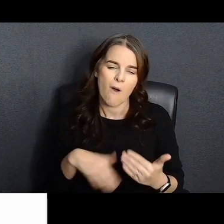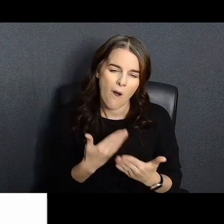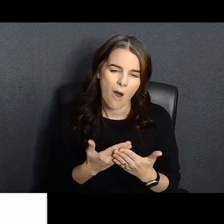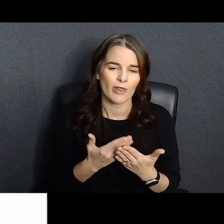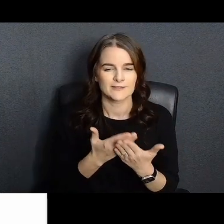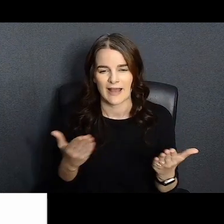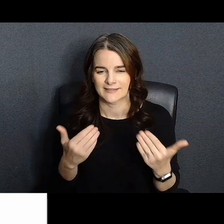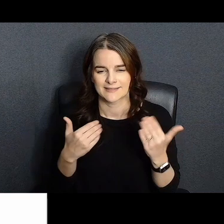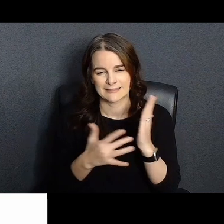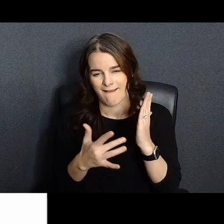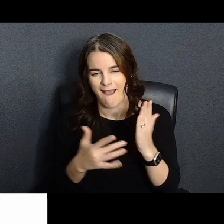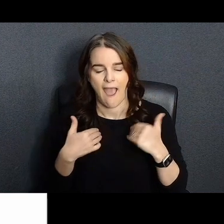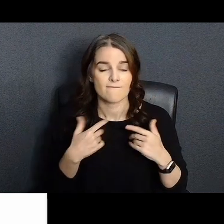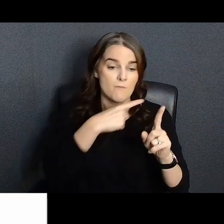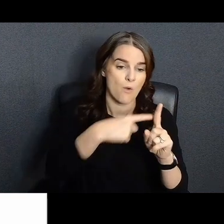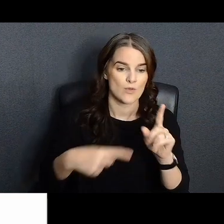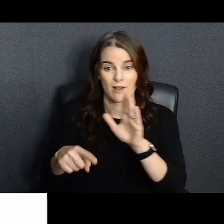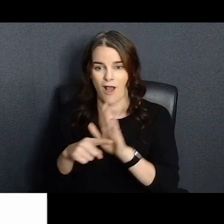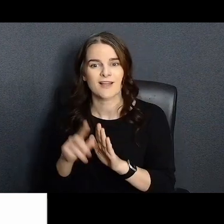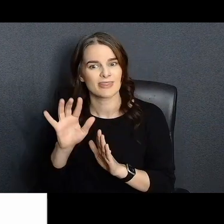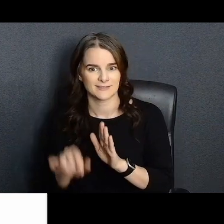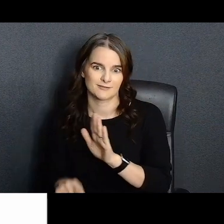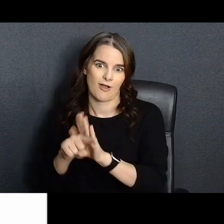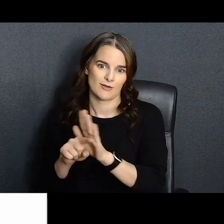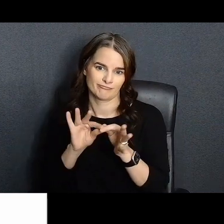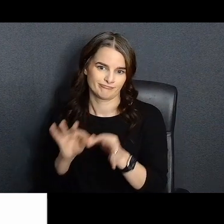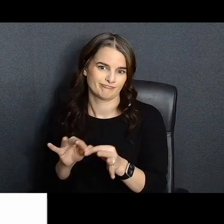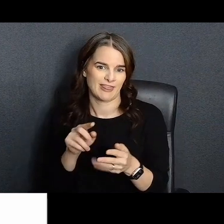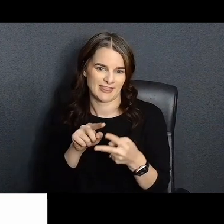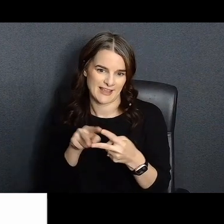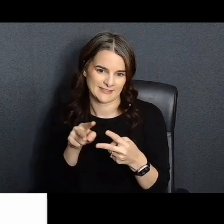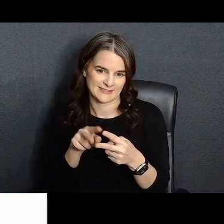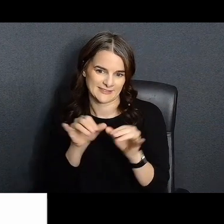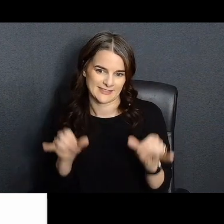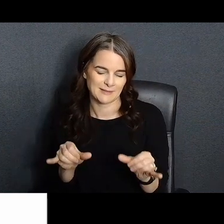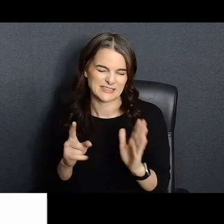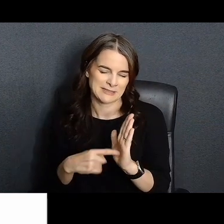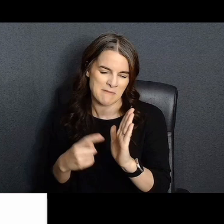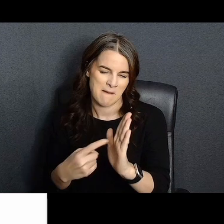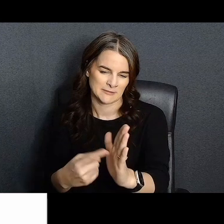That's a con with maybe one of these systems sometimes. Now the next kind of side of devices